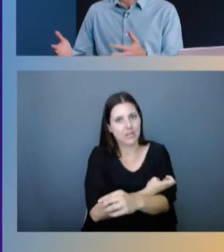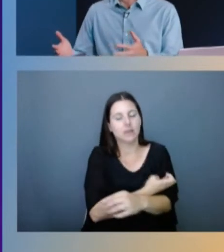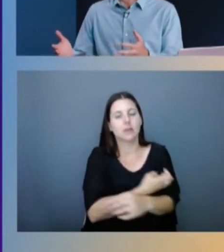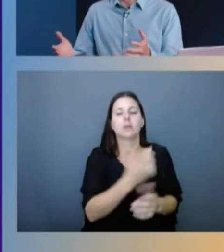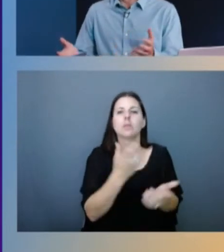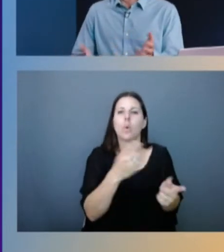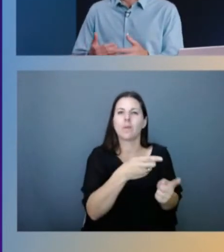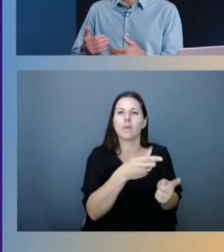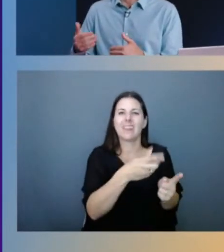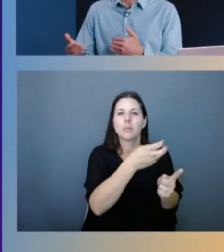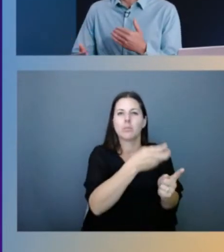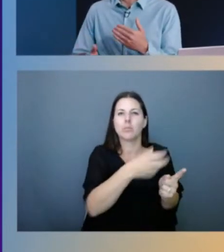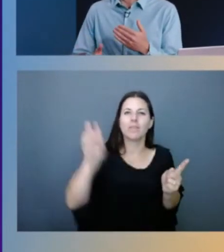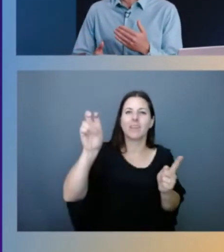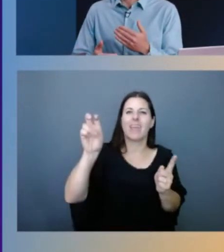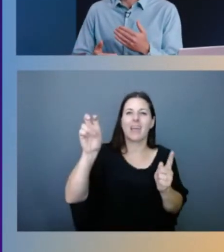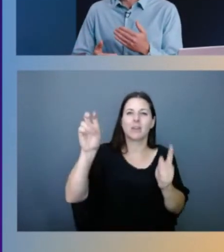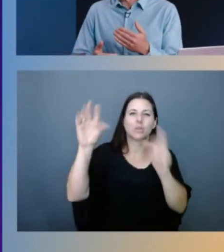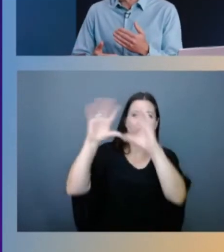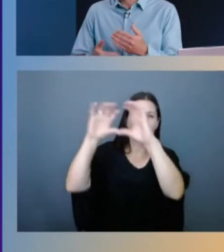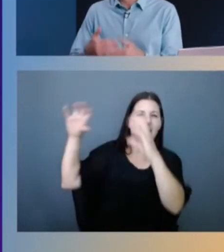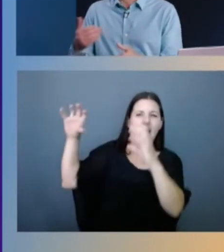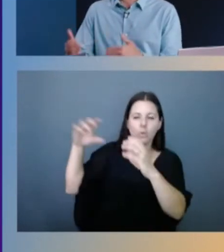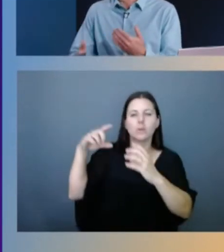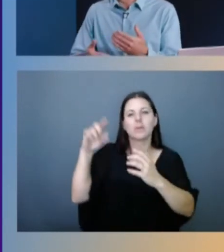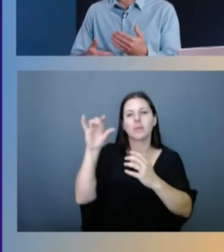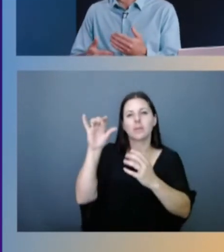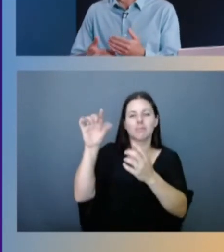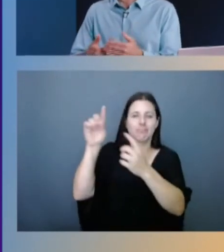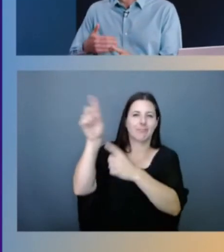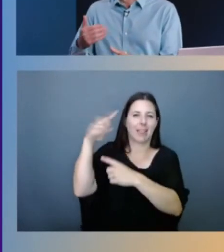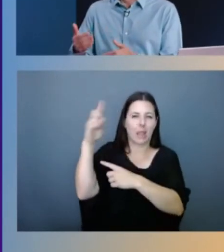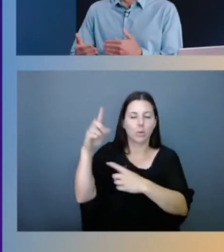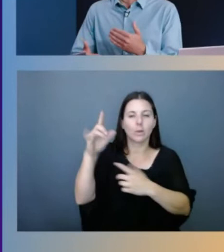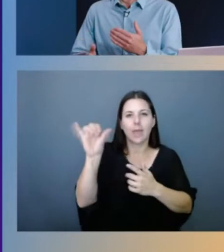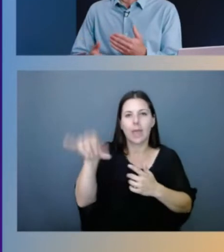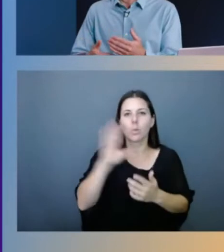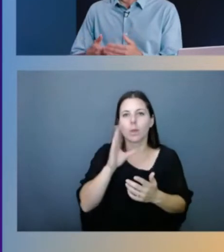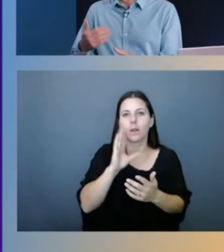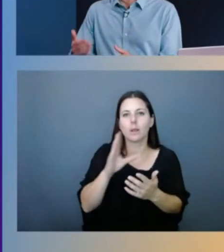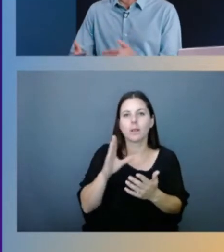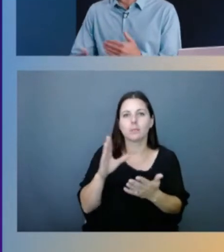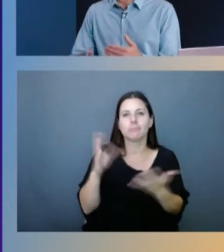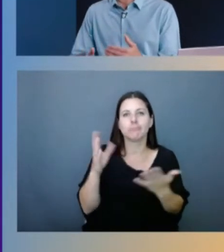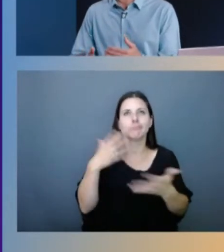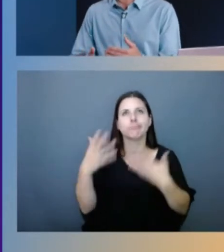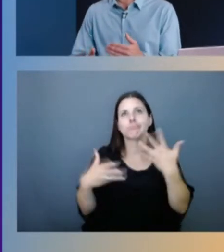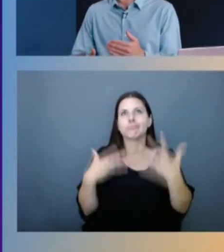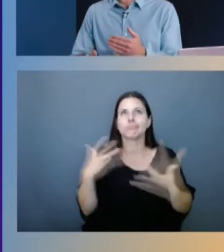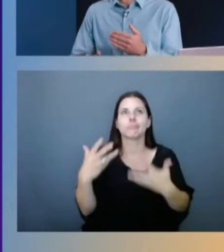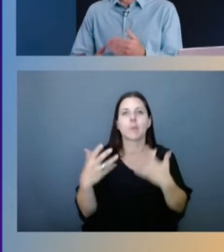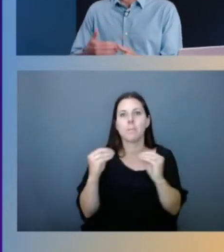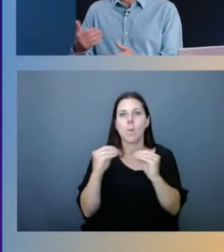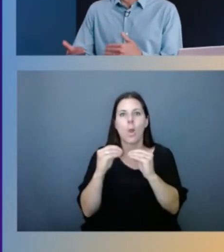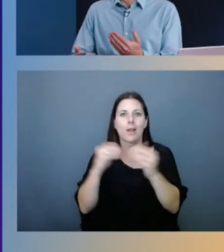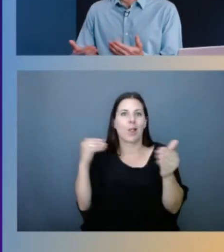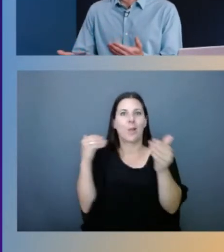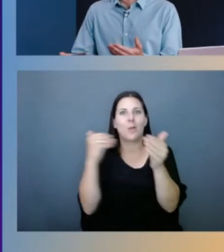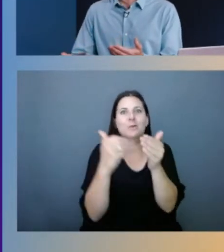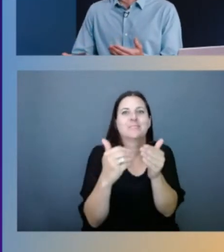where the utilization is closer to 24/7 can improve the efficiency